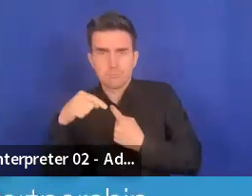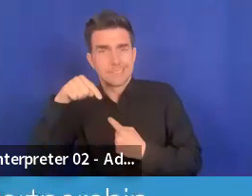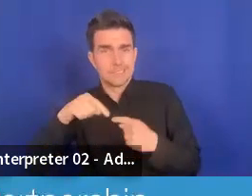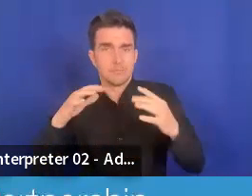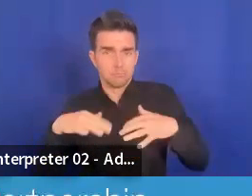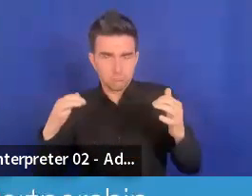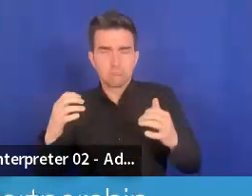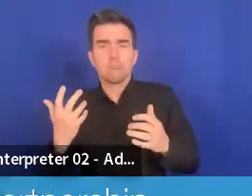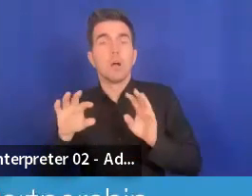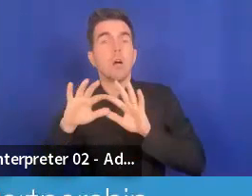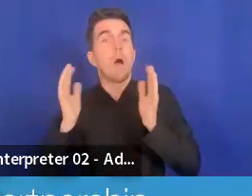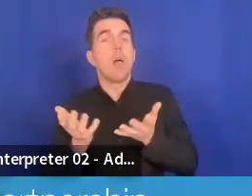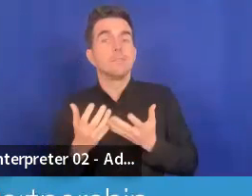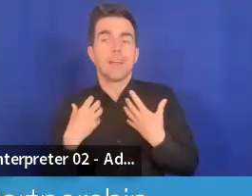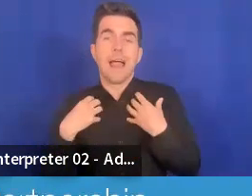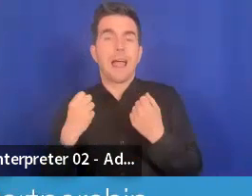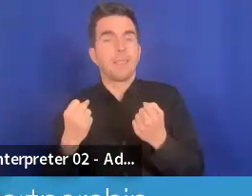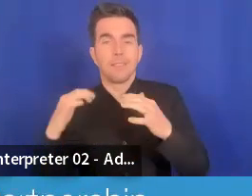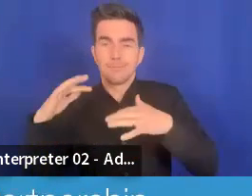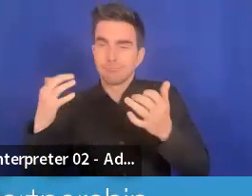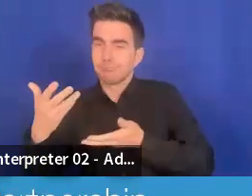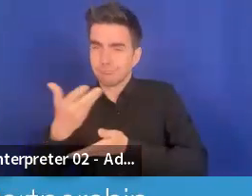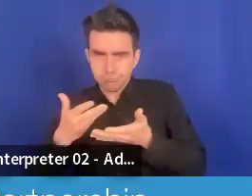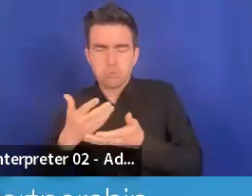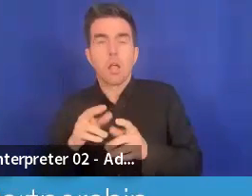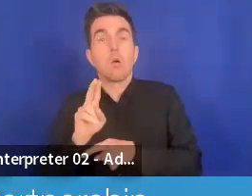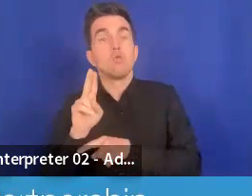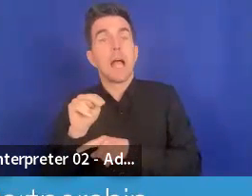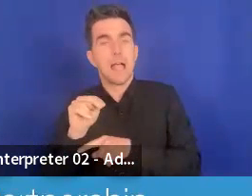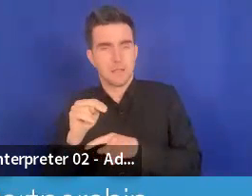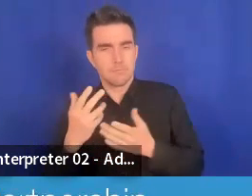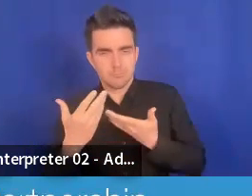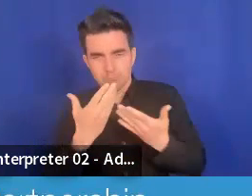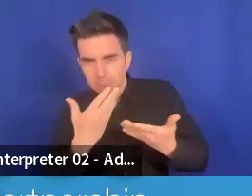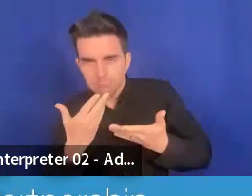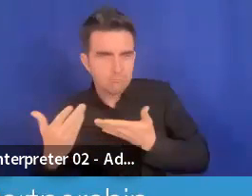I think some of those will be highlighted in the CSEM news flash that we're getting